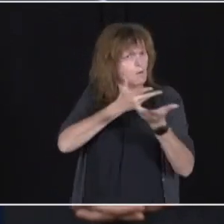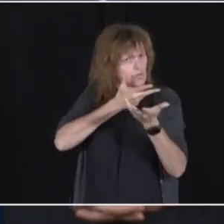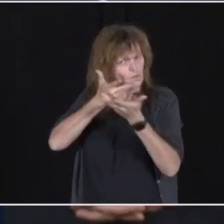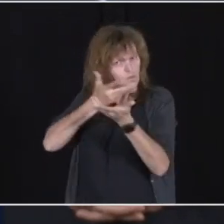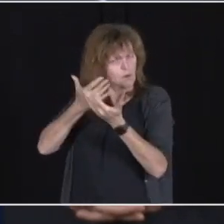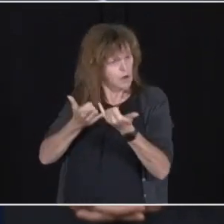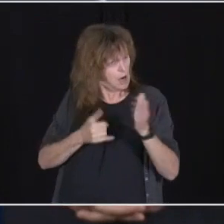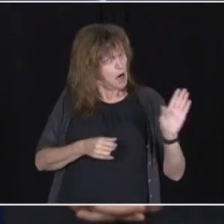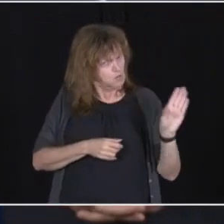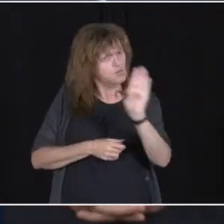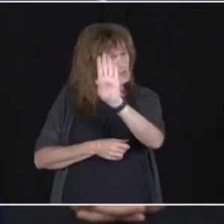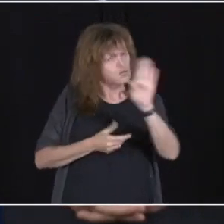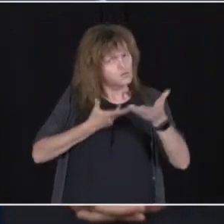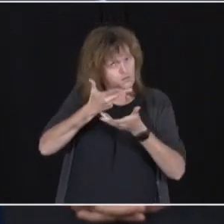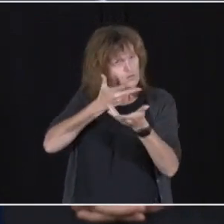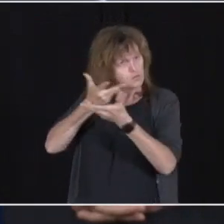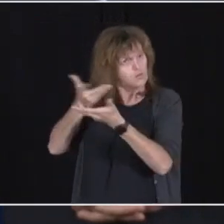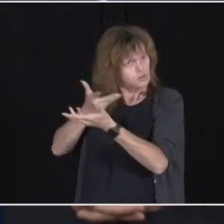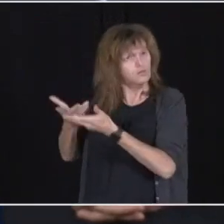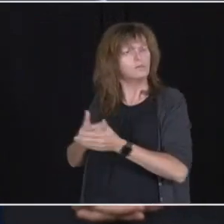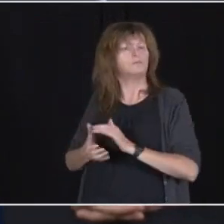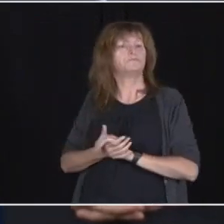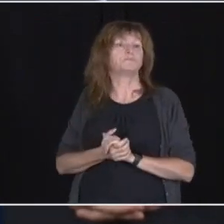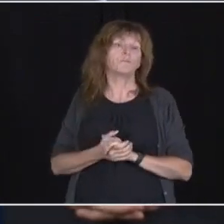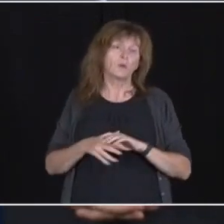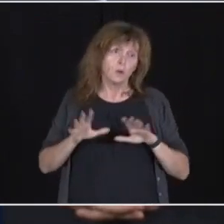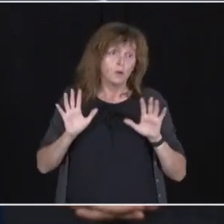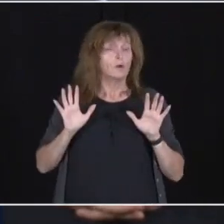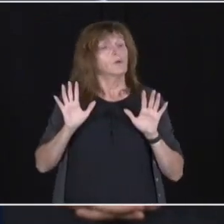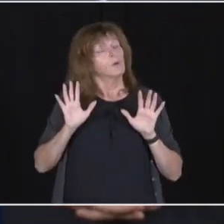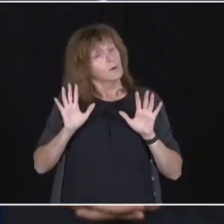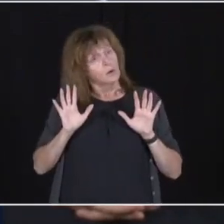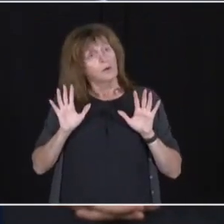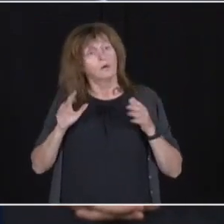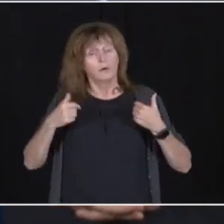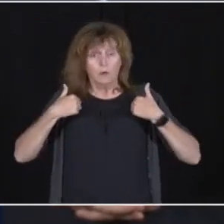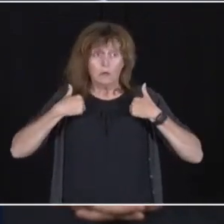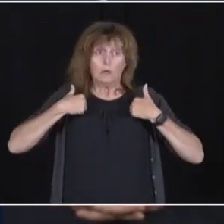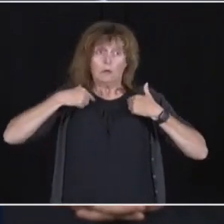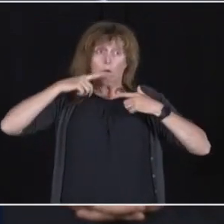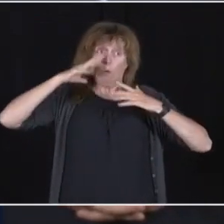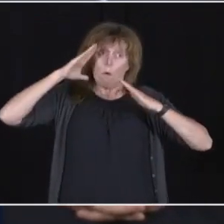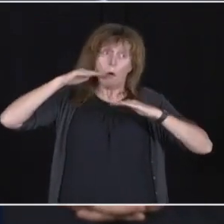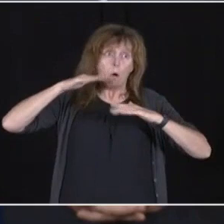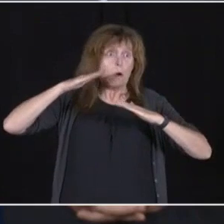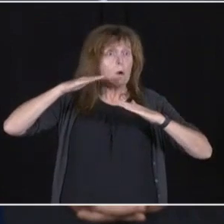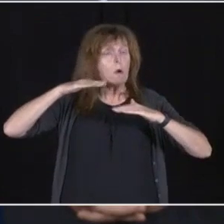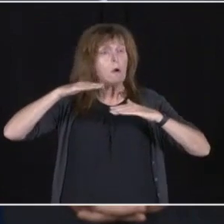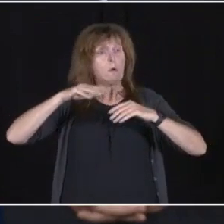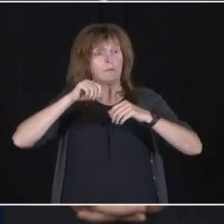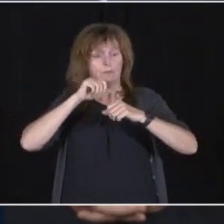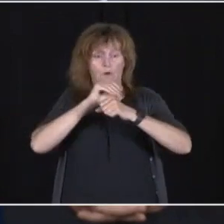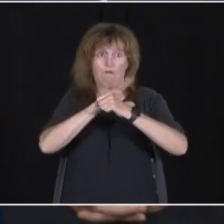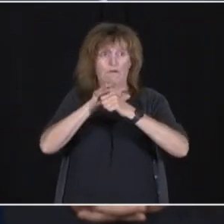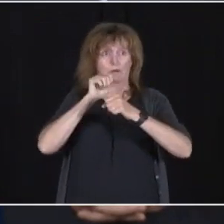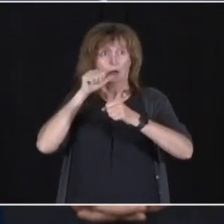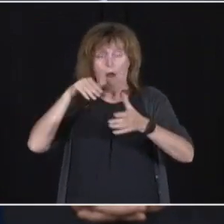And making that clear. The reason we have three other areas. God for bid we go the other way and we get a